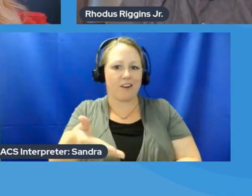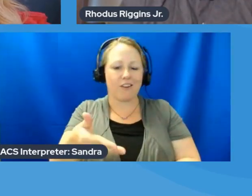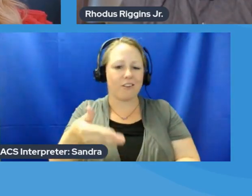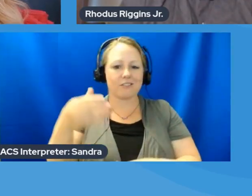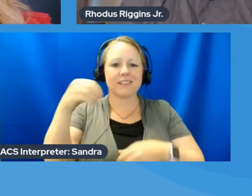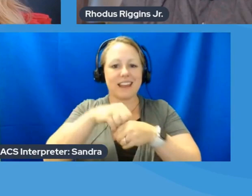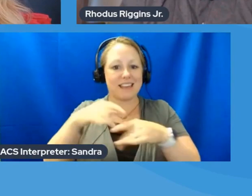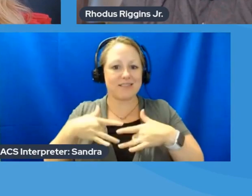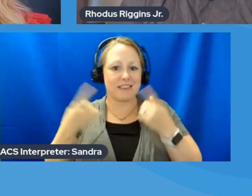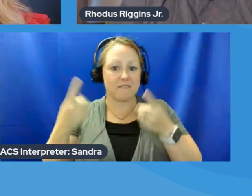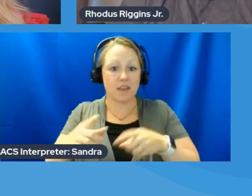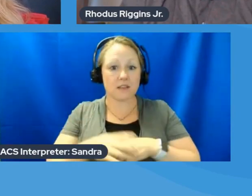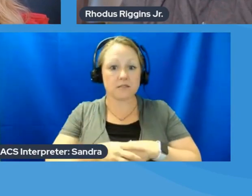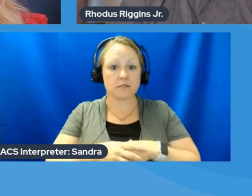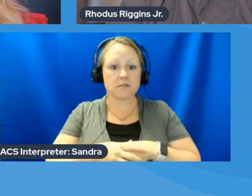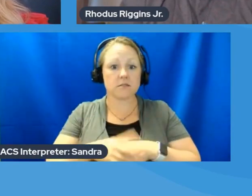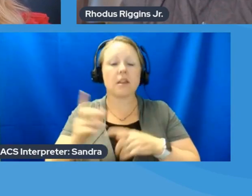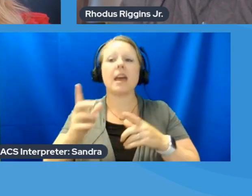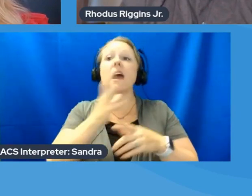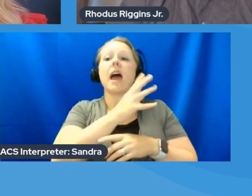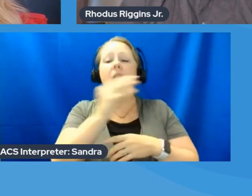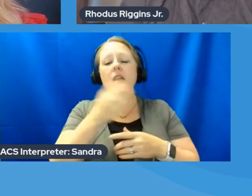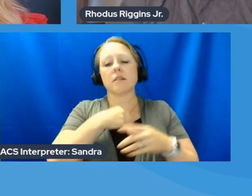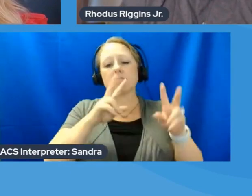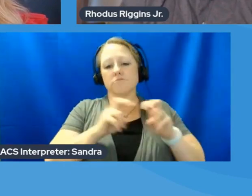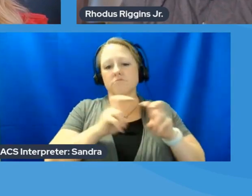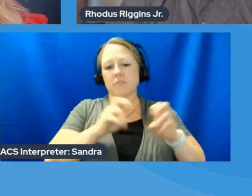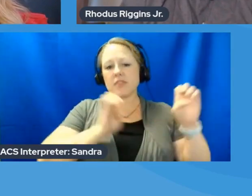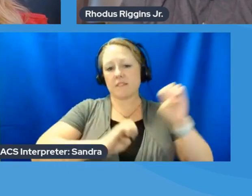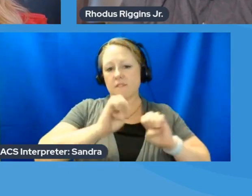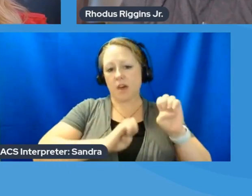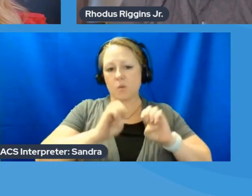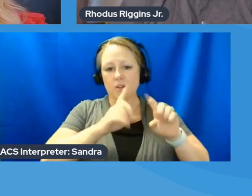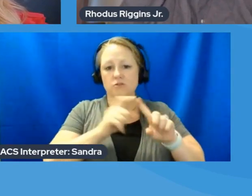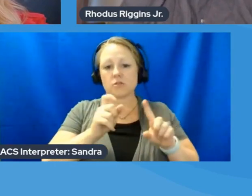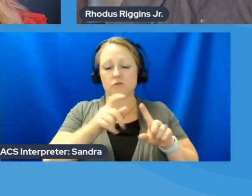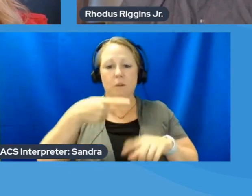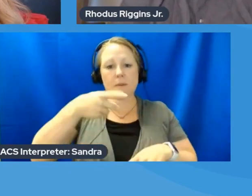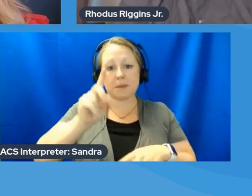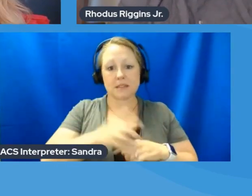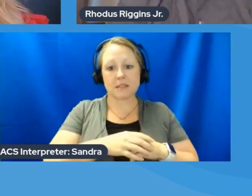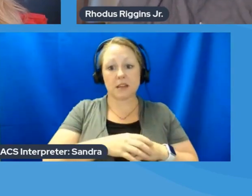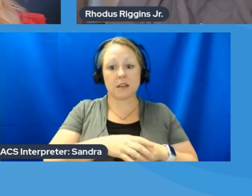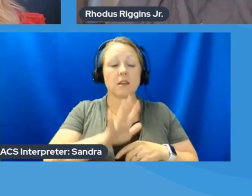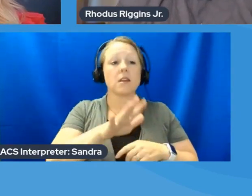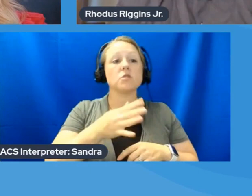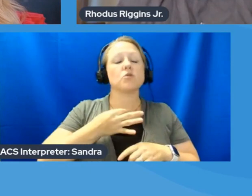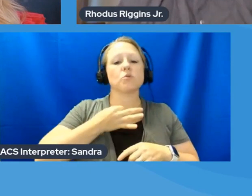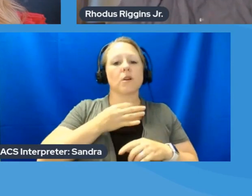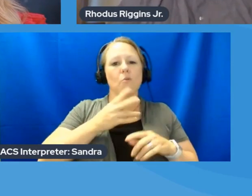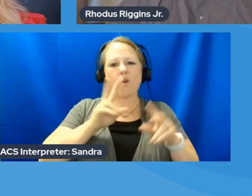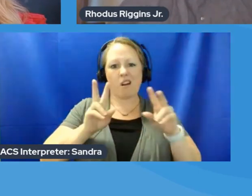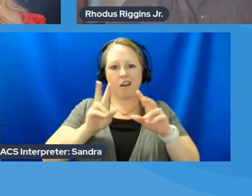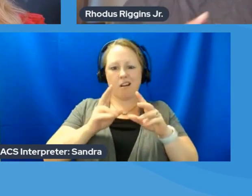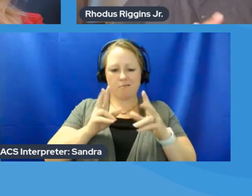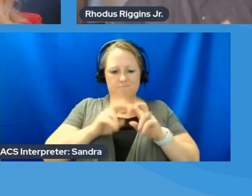we do receive from participants to determine if we're just getting feedback from the same groups or regions. And to identify